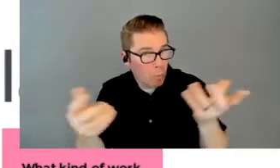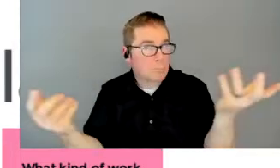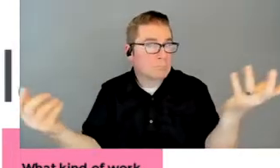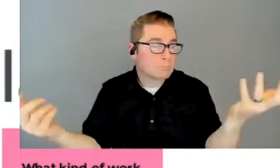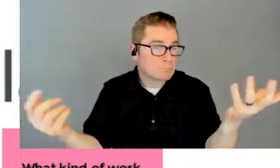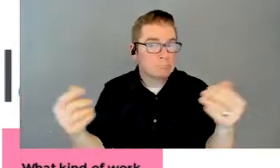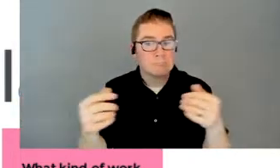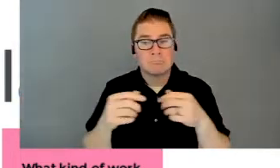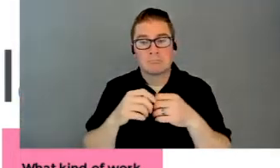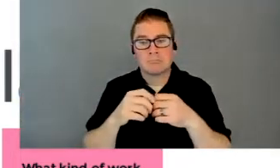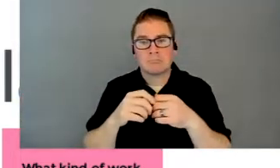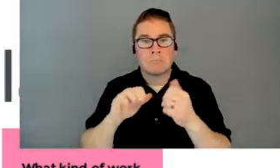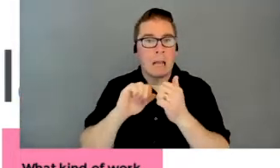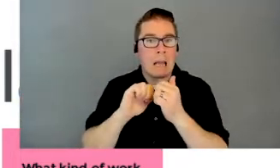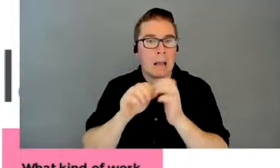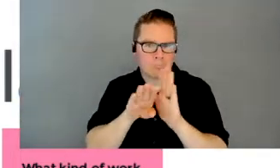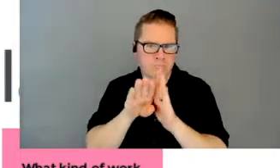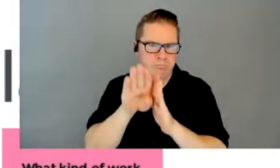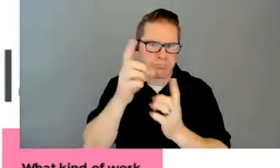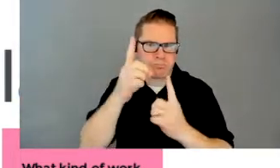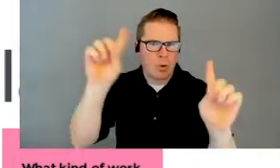how to succeed? Class meeting times? Oh,